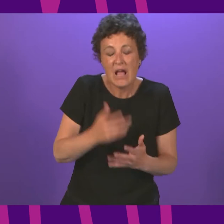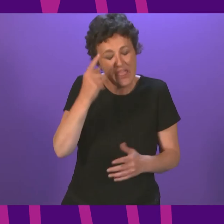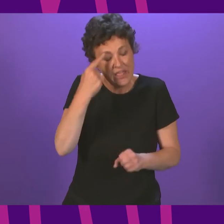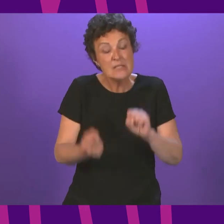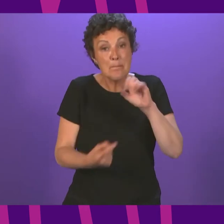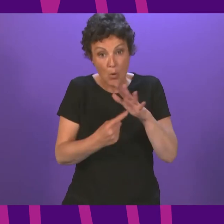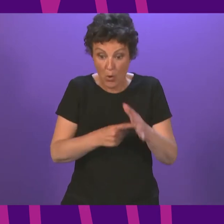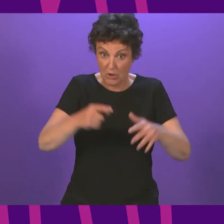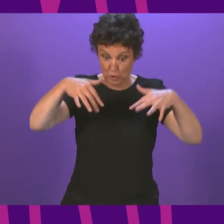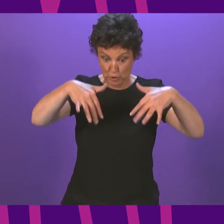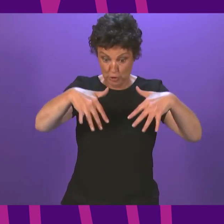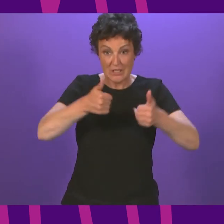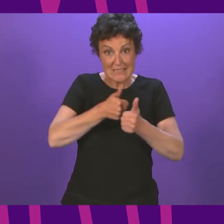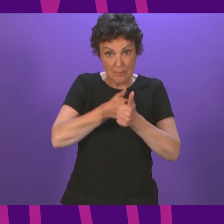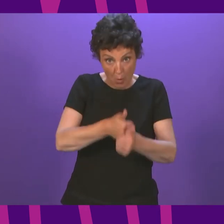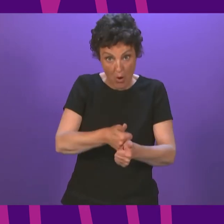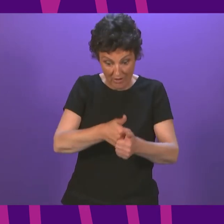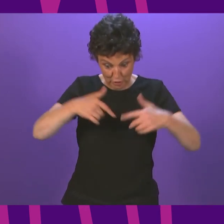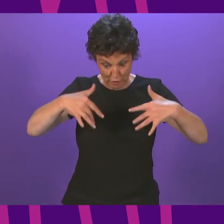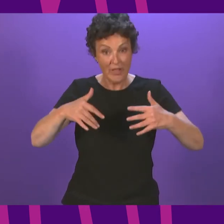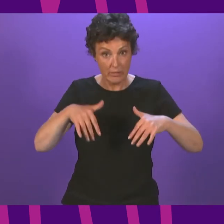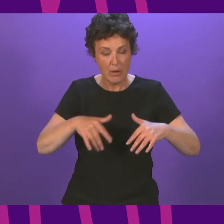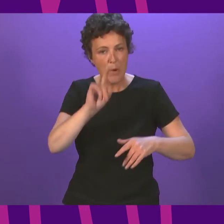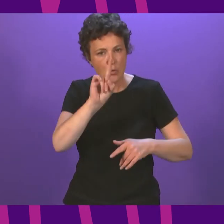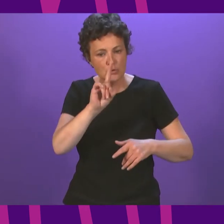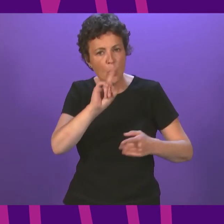support is available and what plans there are for the future and to understand the effect